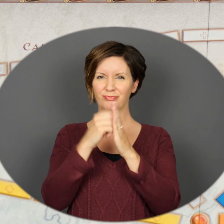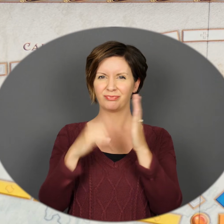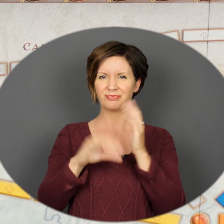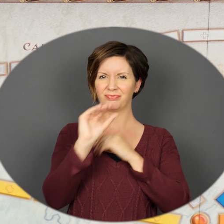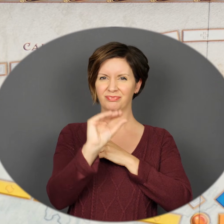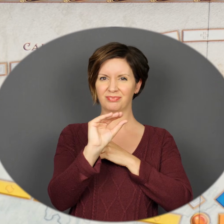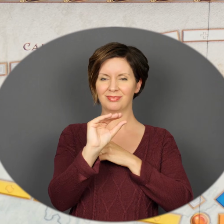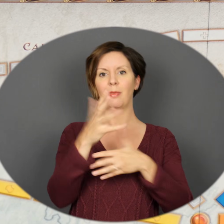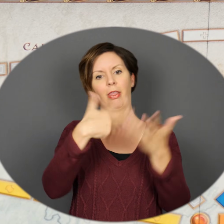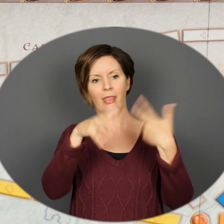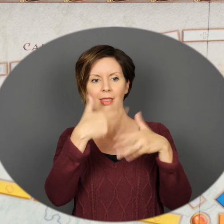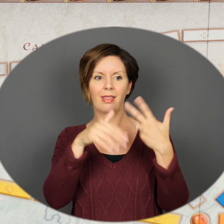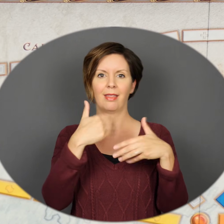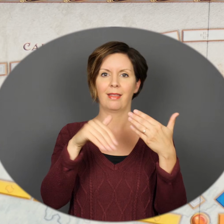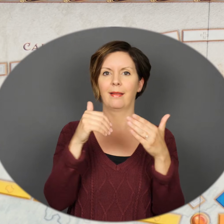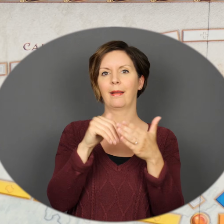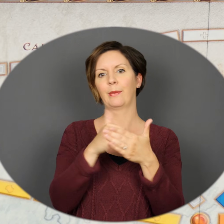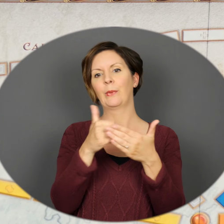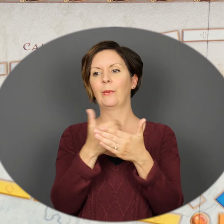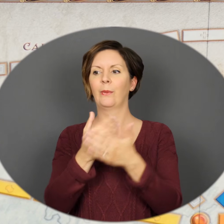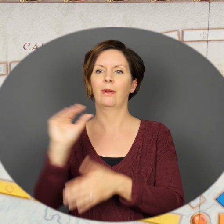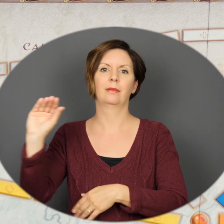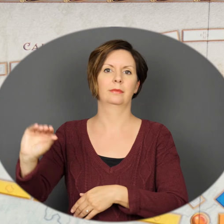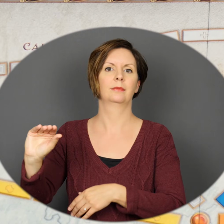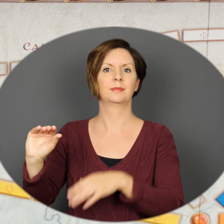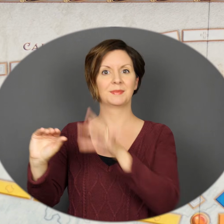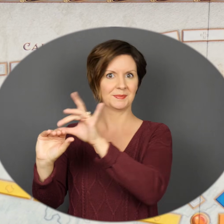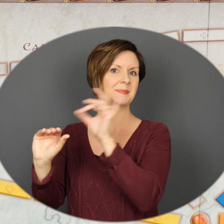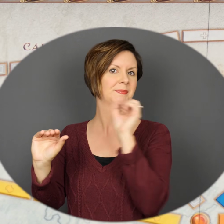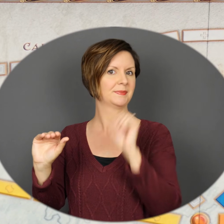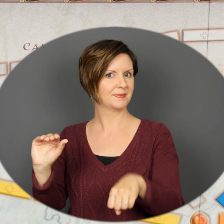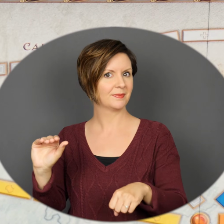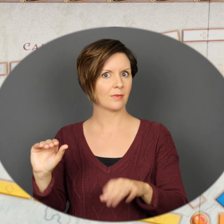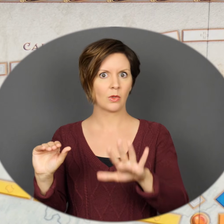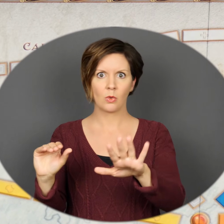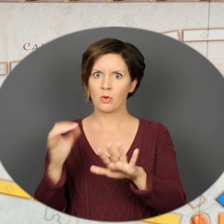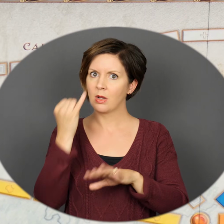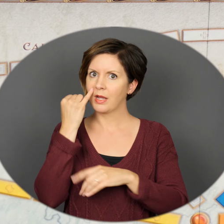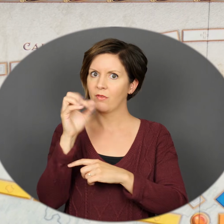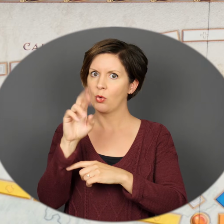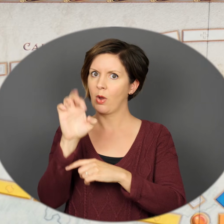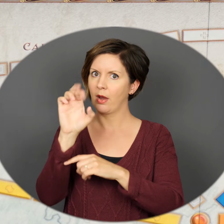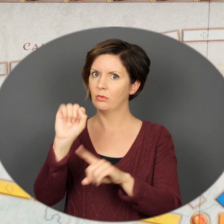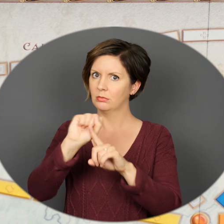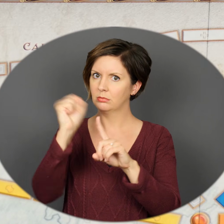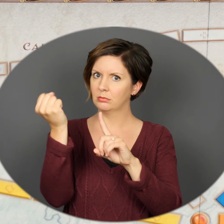facedown deck and then keep drawing. On the other hand, in the very rare case that there are no cards left at all,